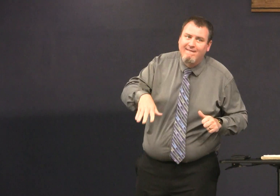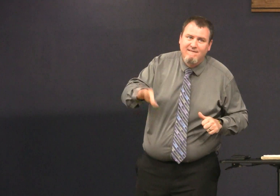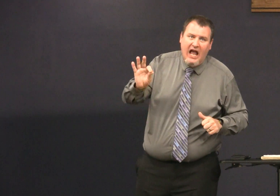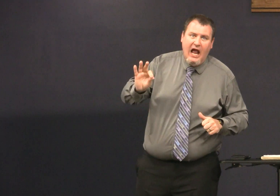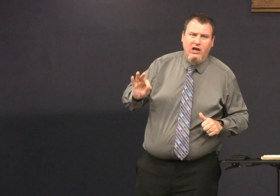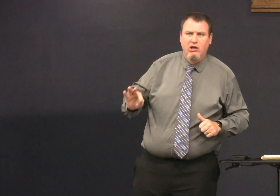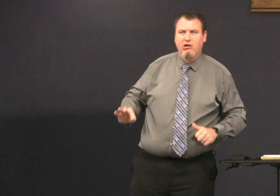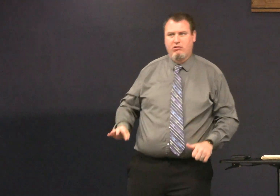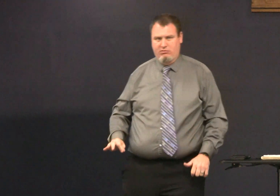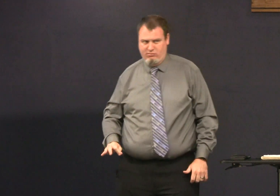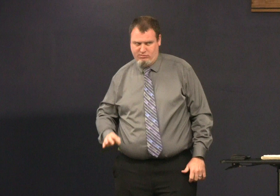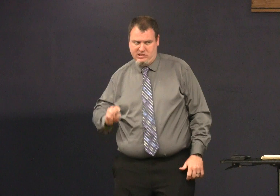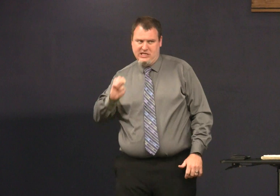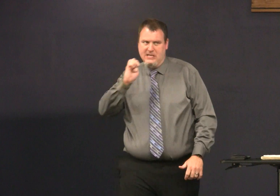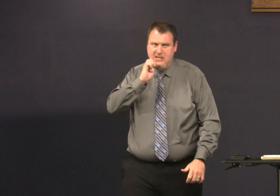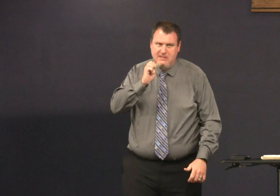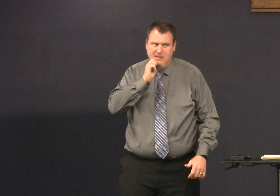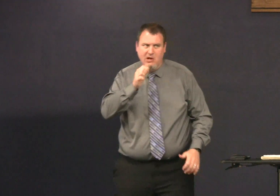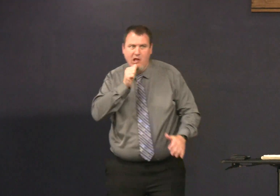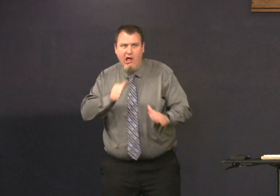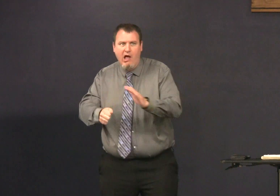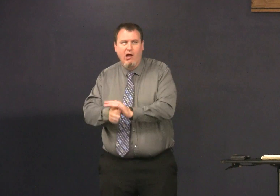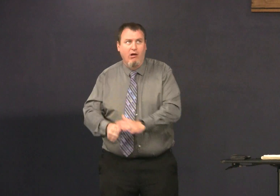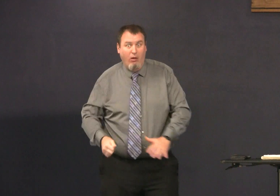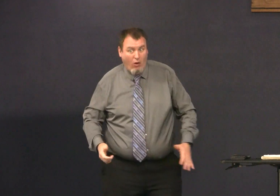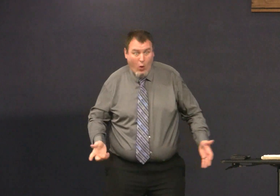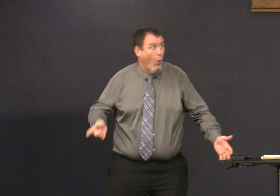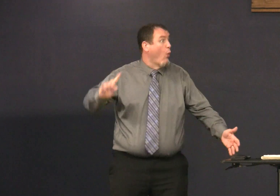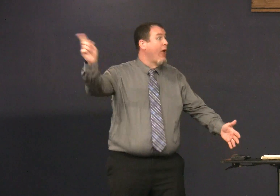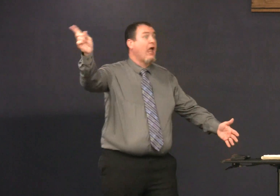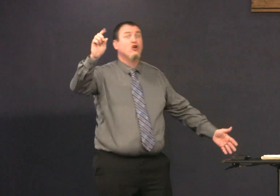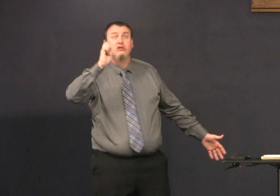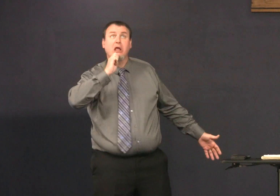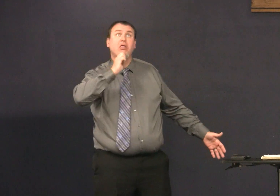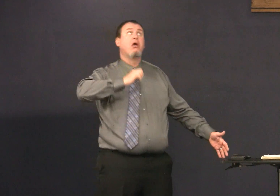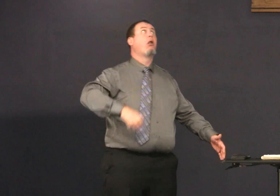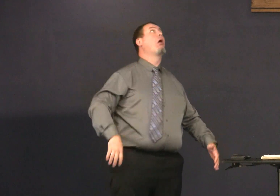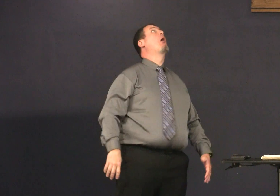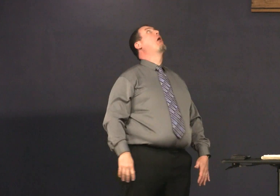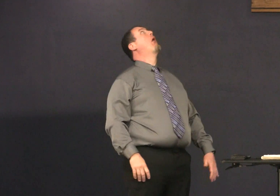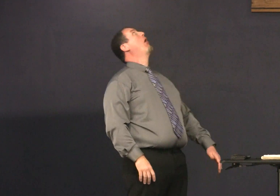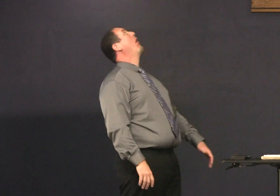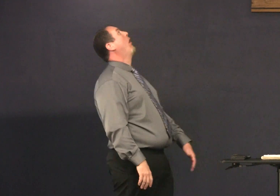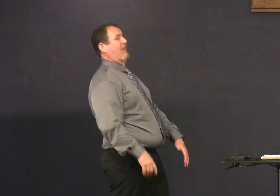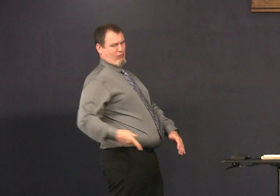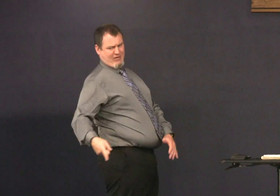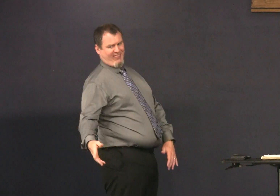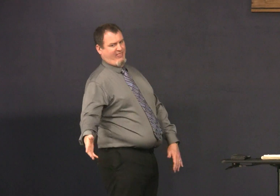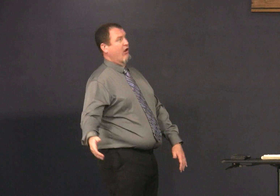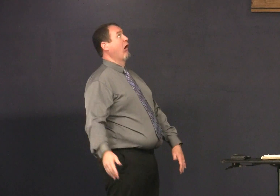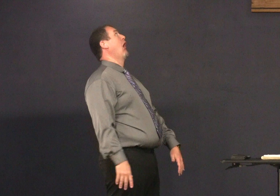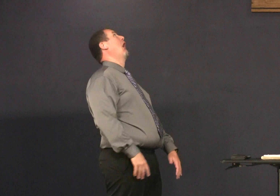sometimes I have to try not to find him where's Ethan and he's